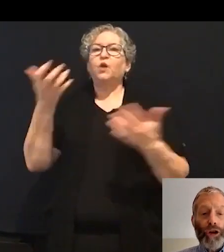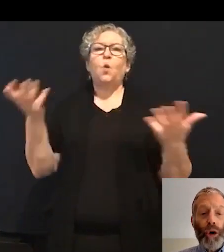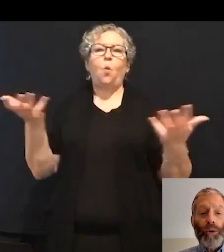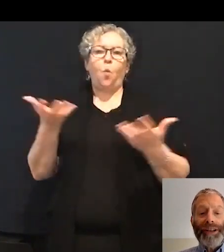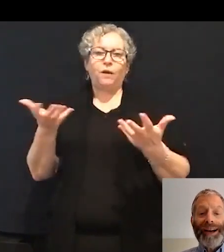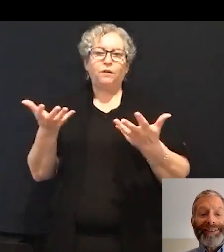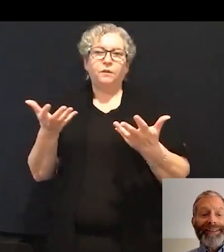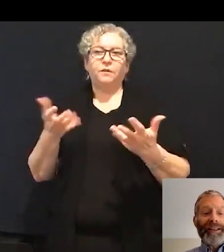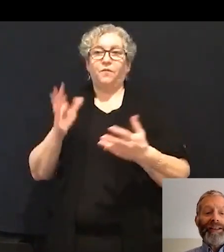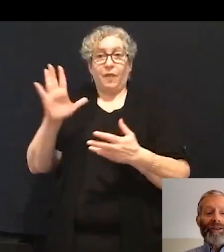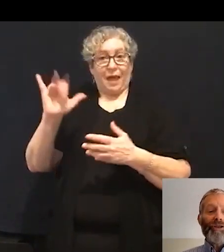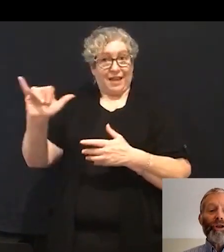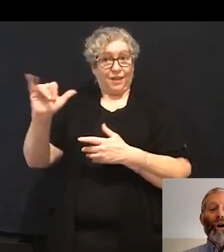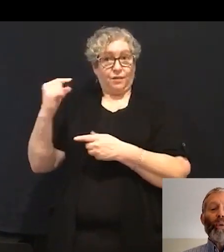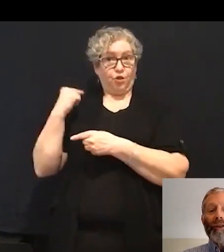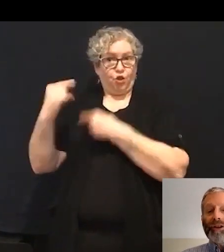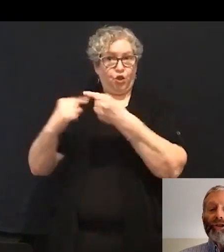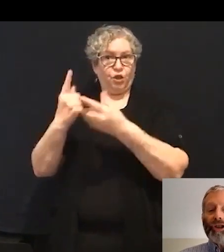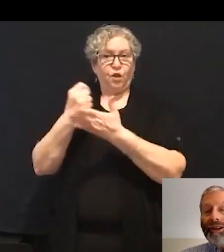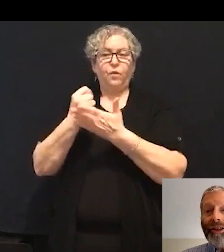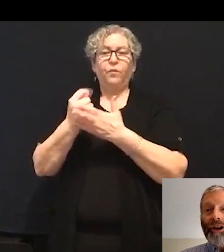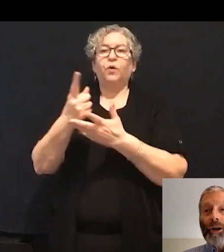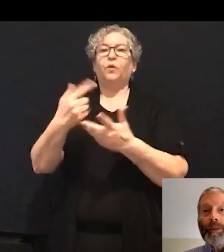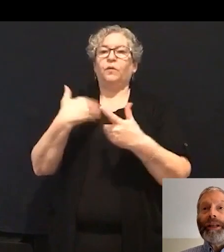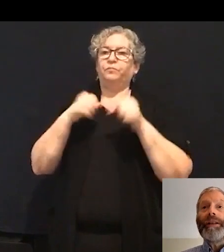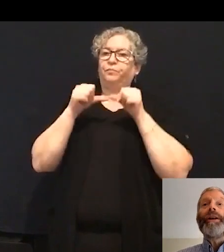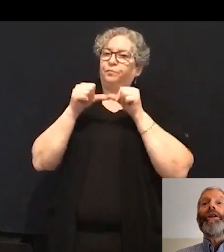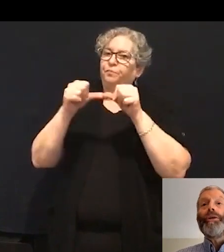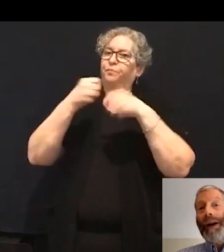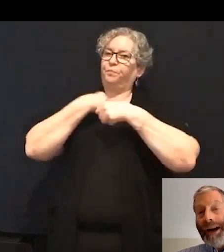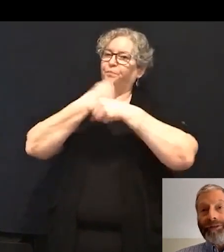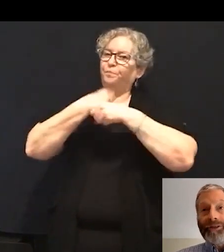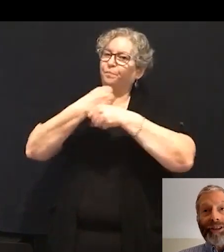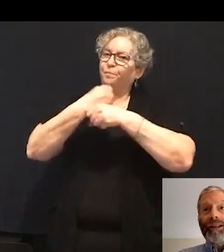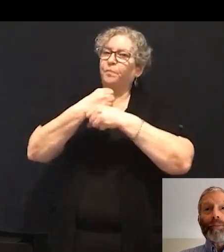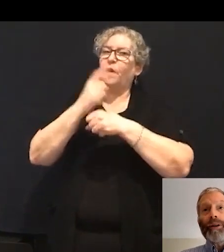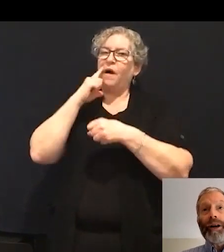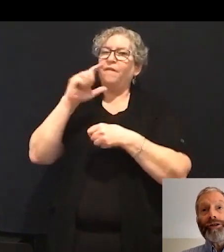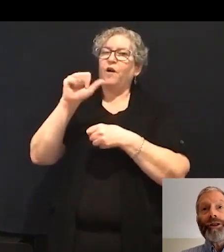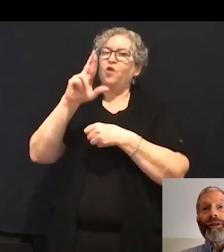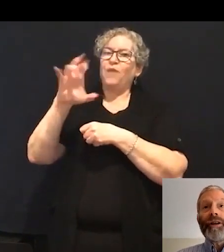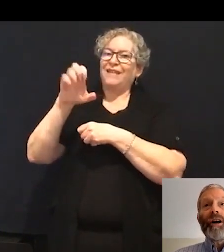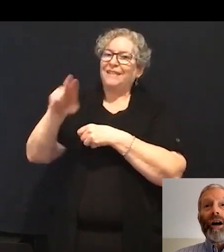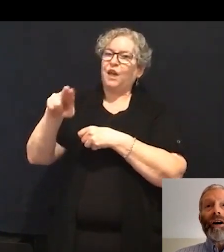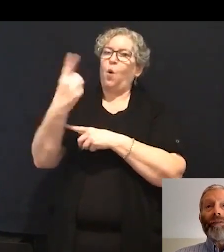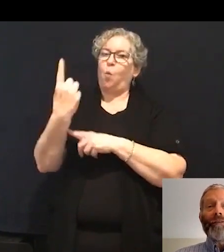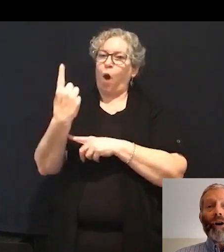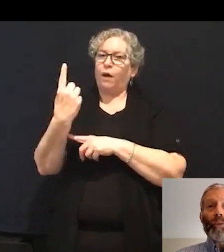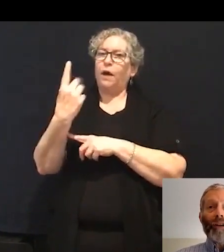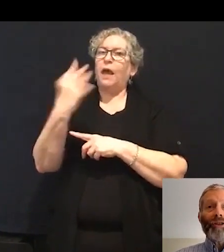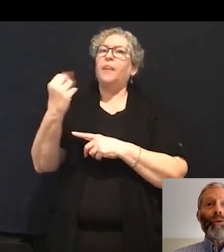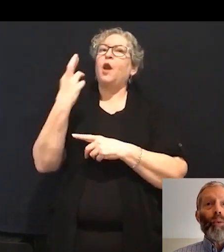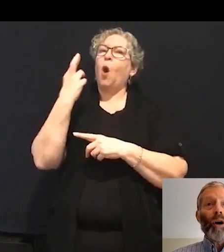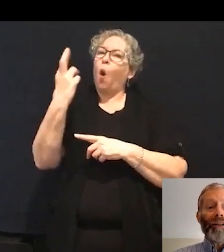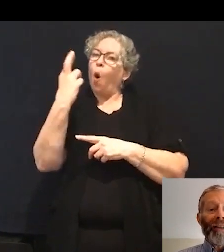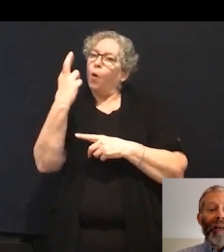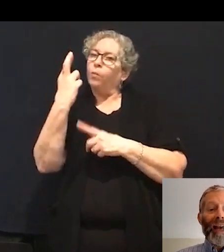So the idea is with this gene therapy, you have sustained production of arrestin1.